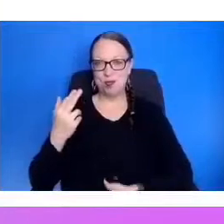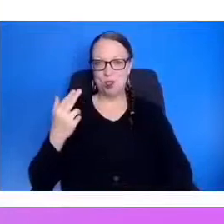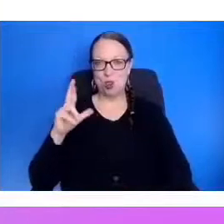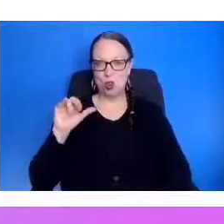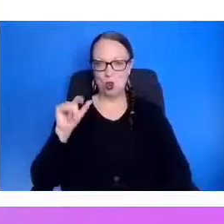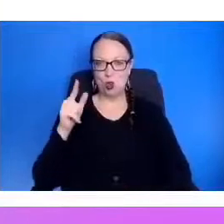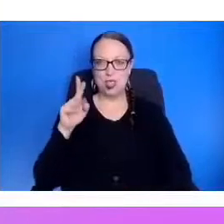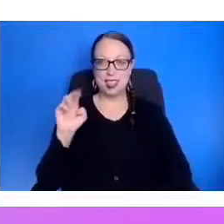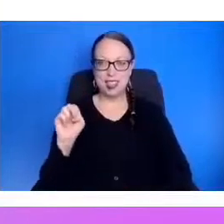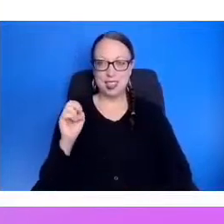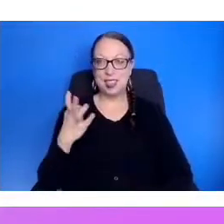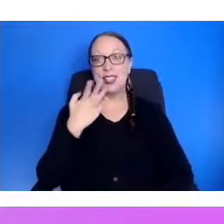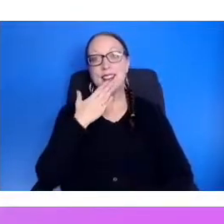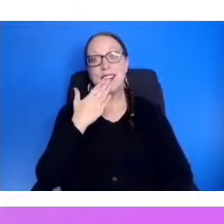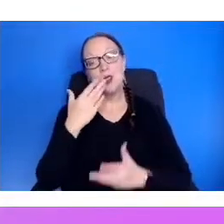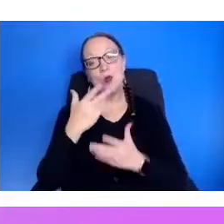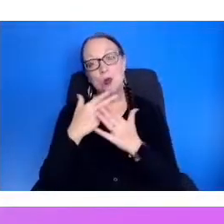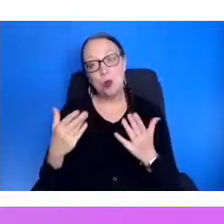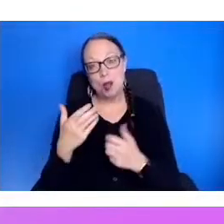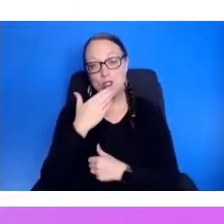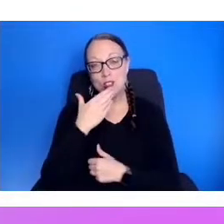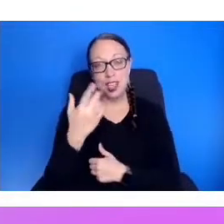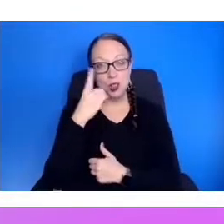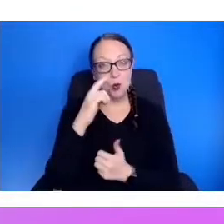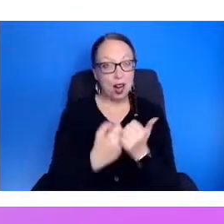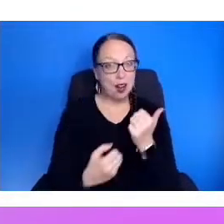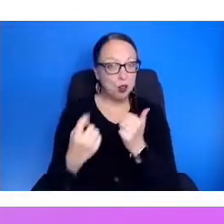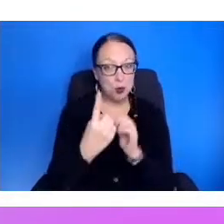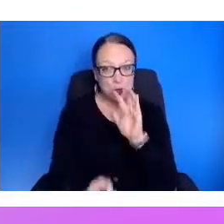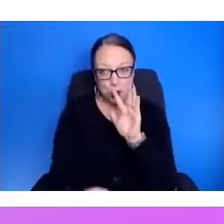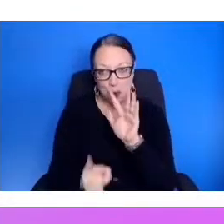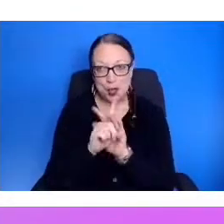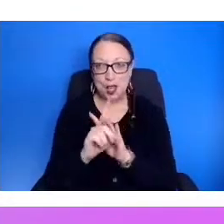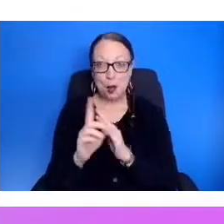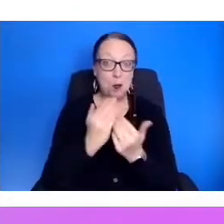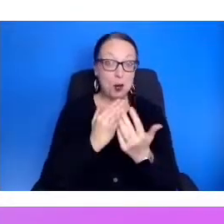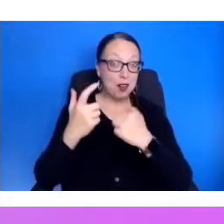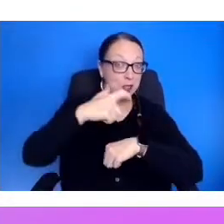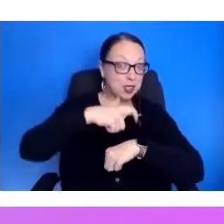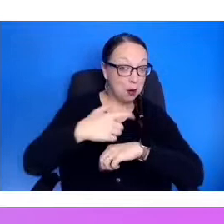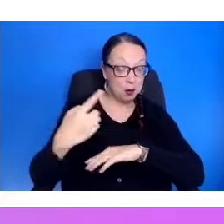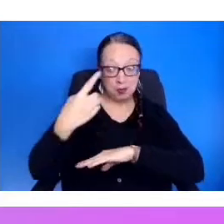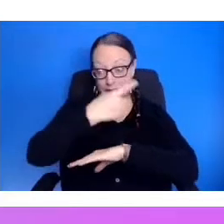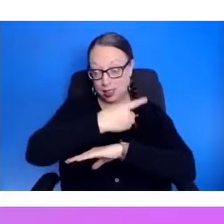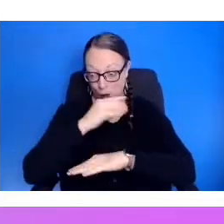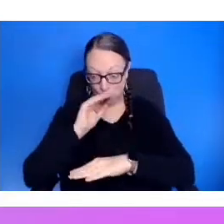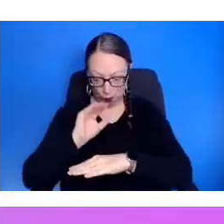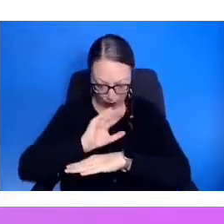Thank you first to everyone turning up today whatever time of day or night you are and wherever you're coming from